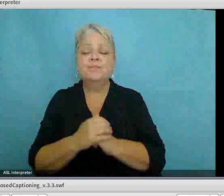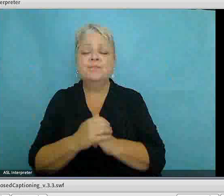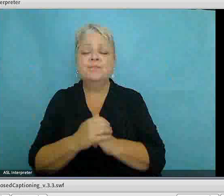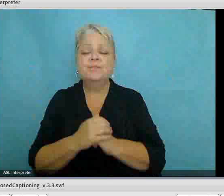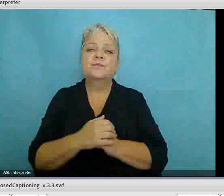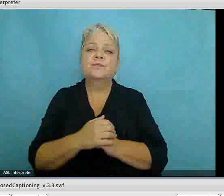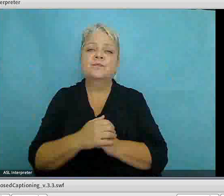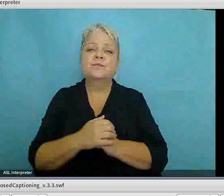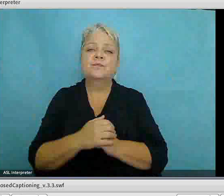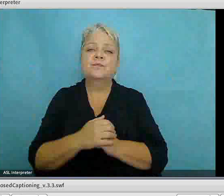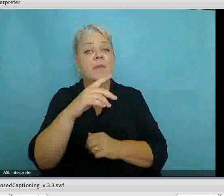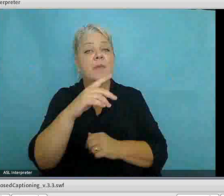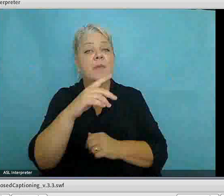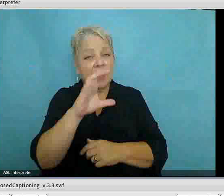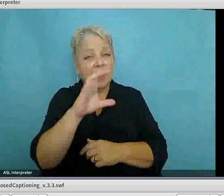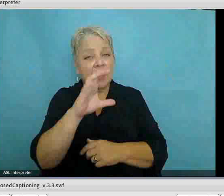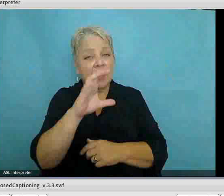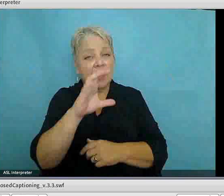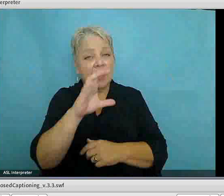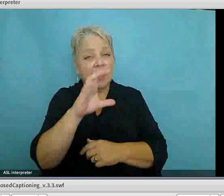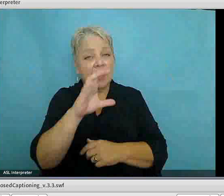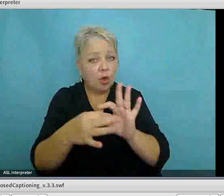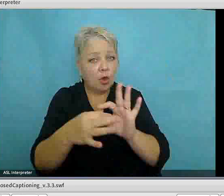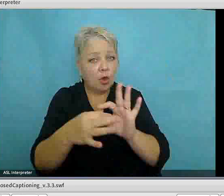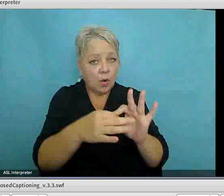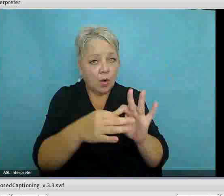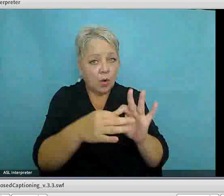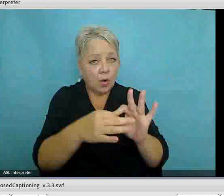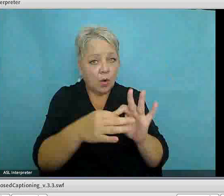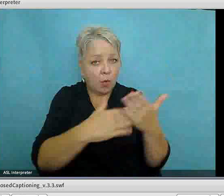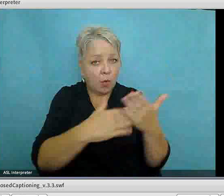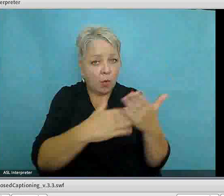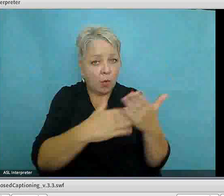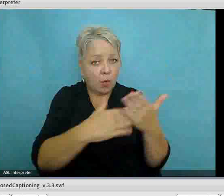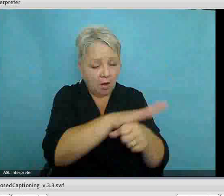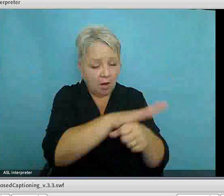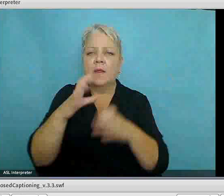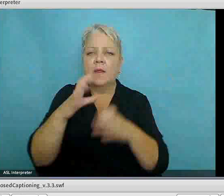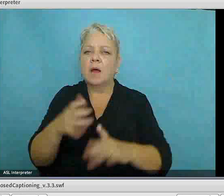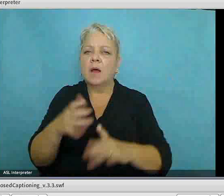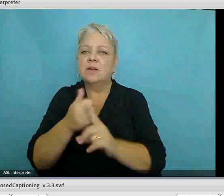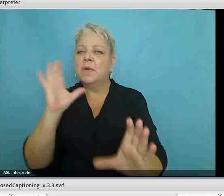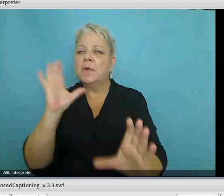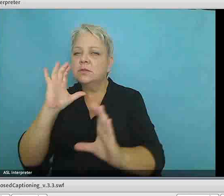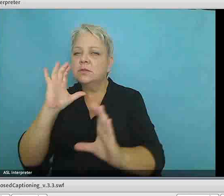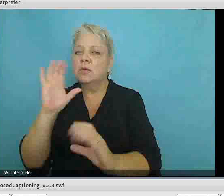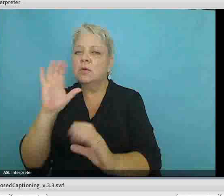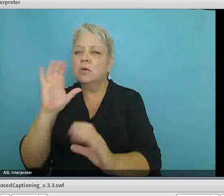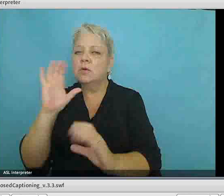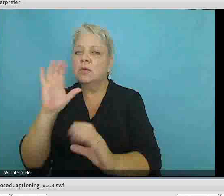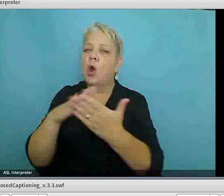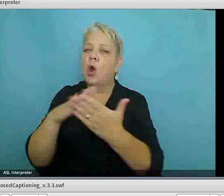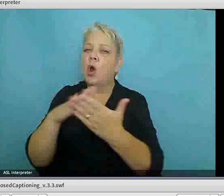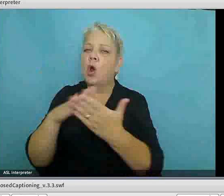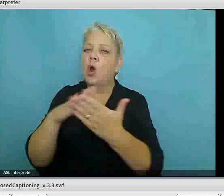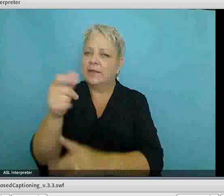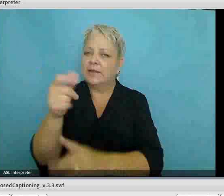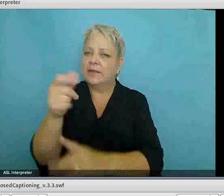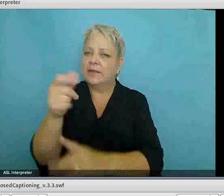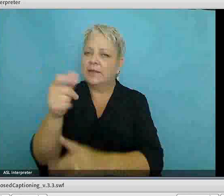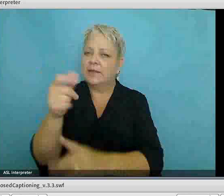Once the member chooses the One Care health plan, that becomes their